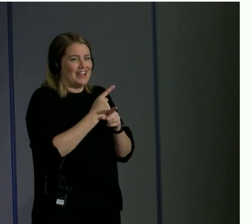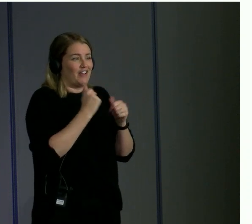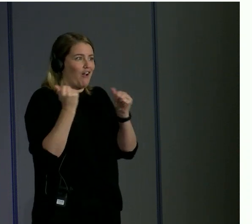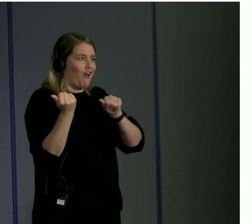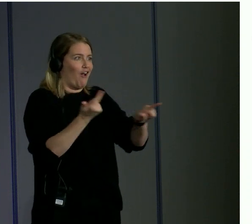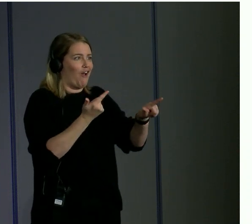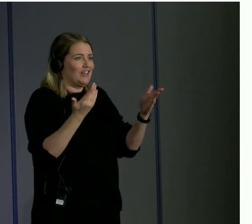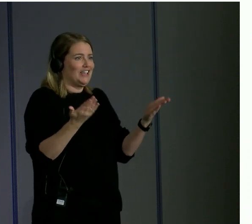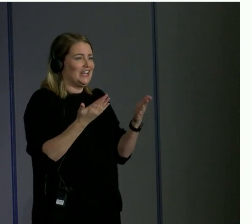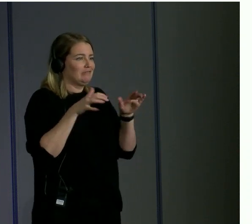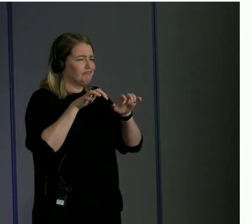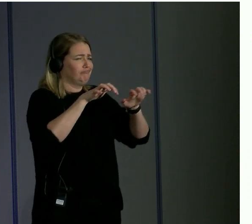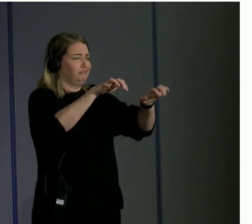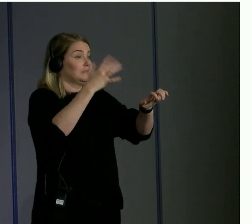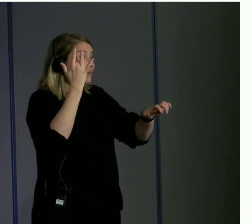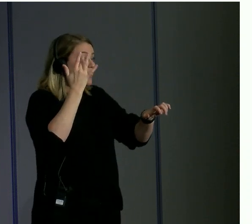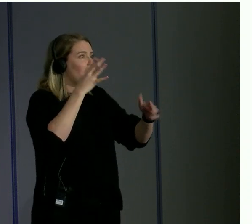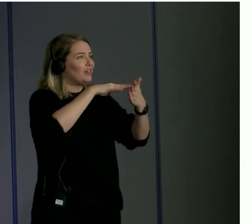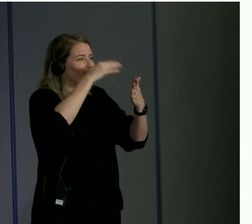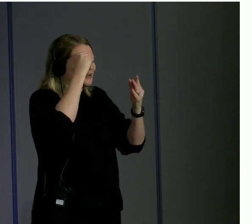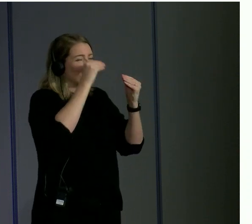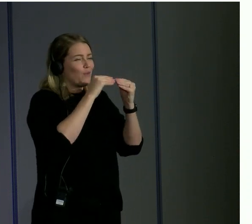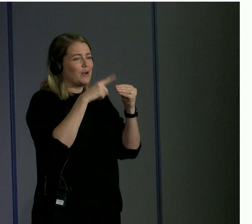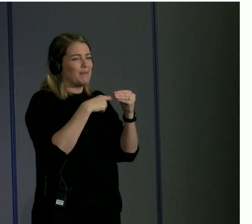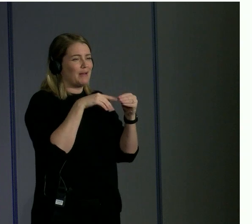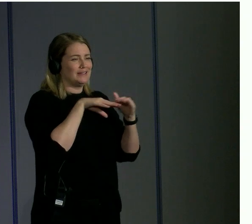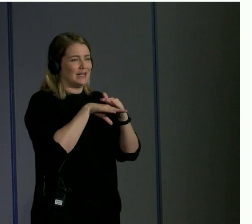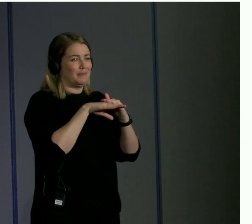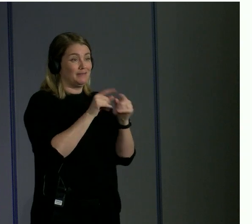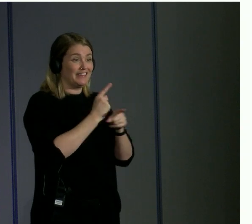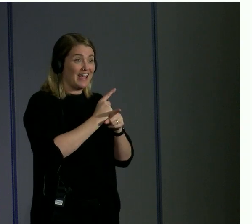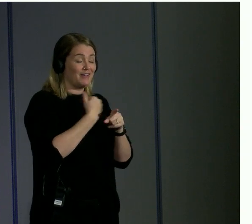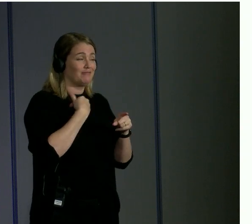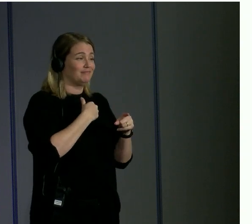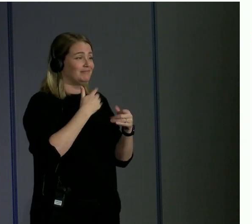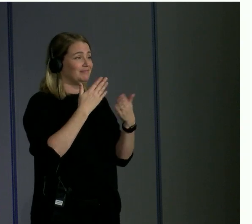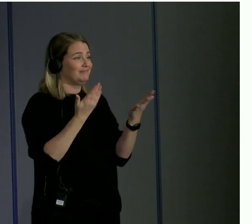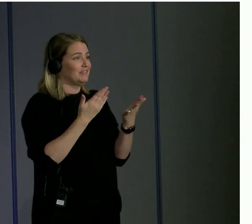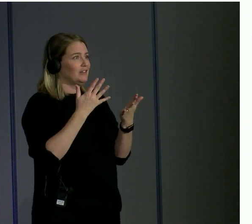wants to learn more about accessibility, right? We were all here to gain some kind of knowledge.